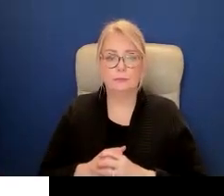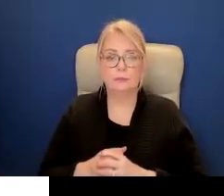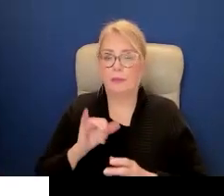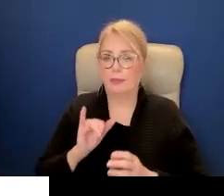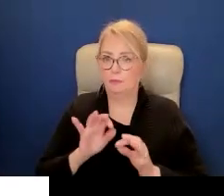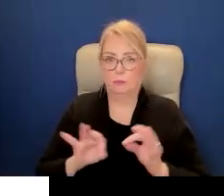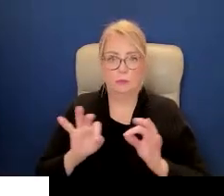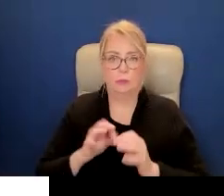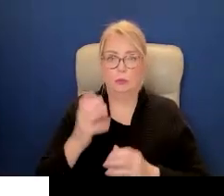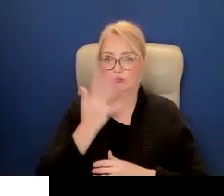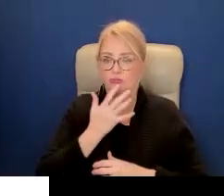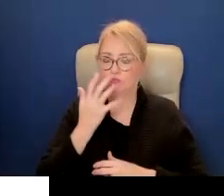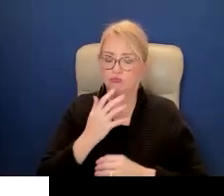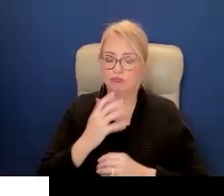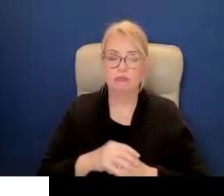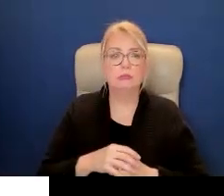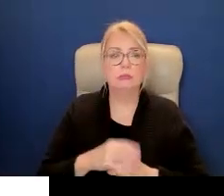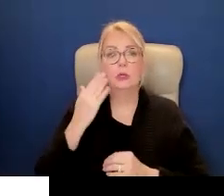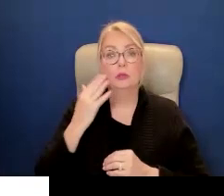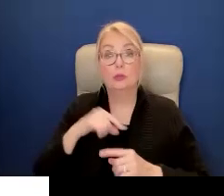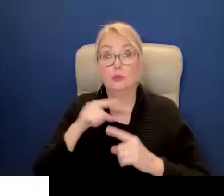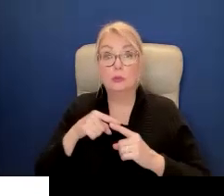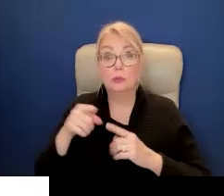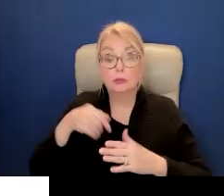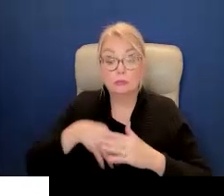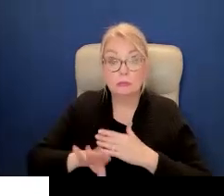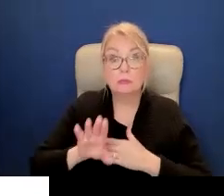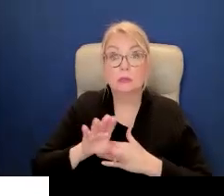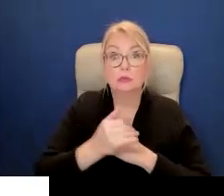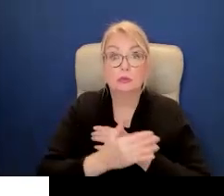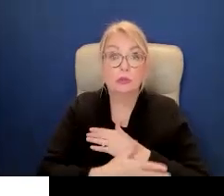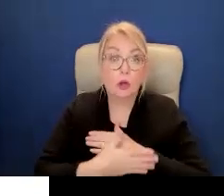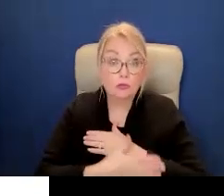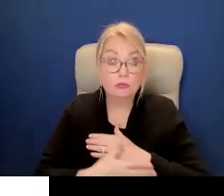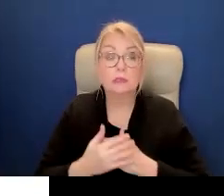So knowing when you came into the country, knowing, if you came in with somebody